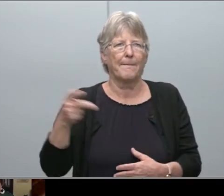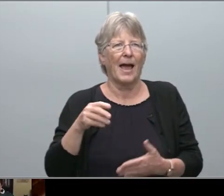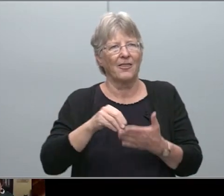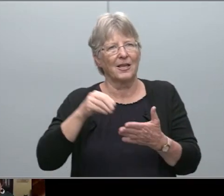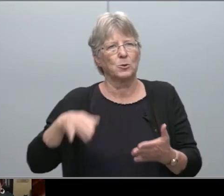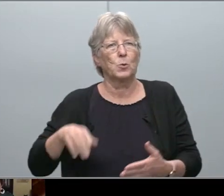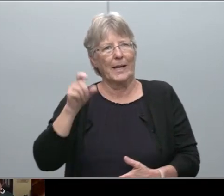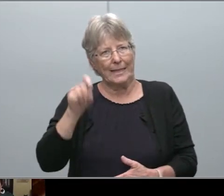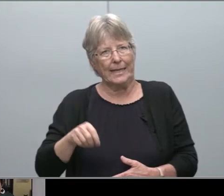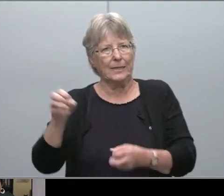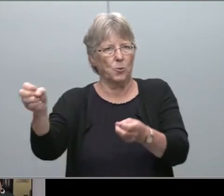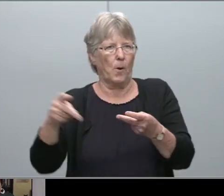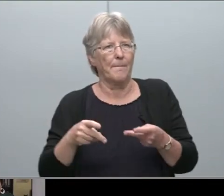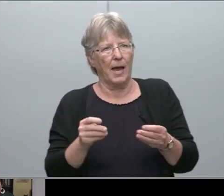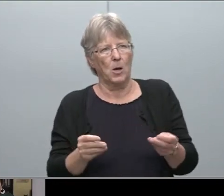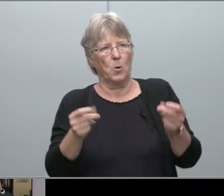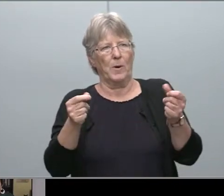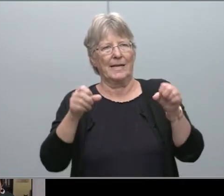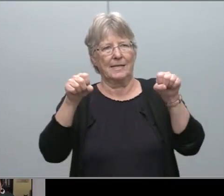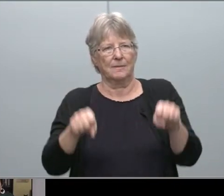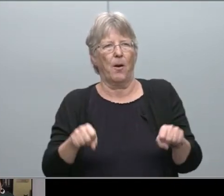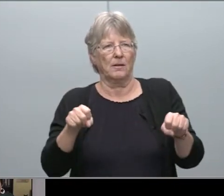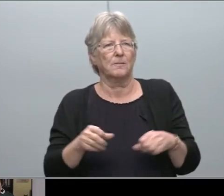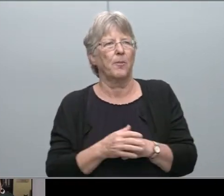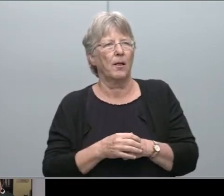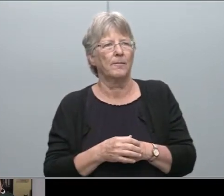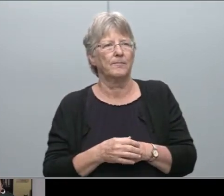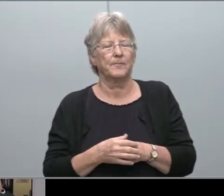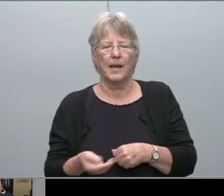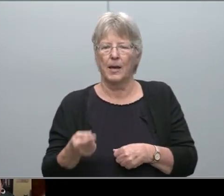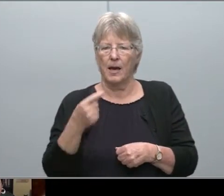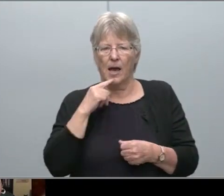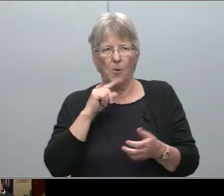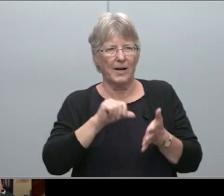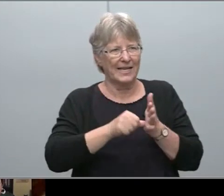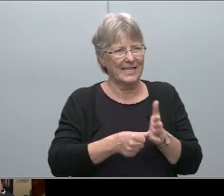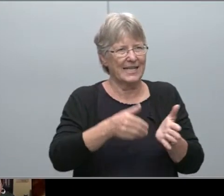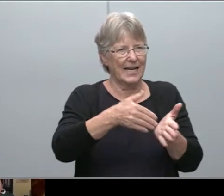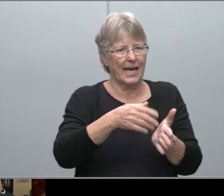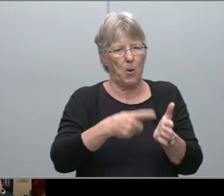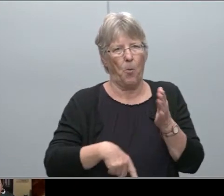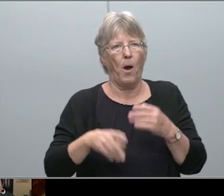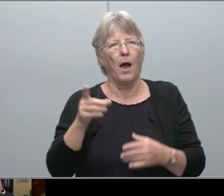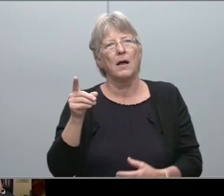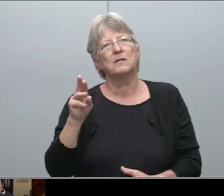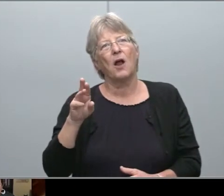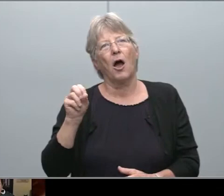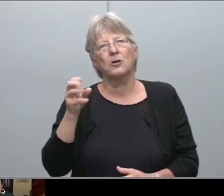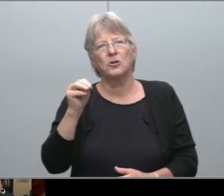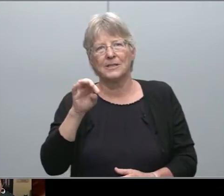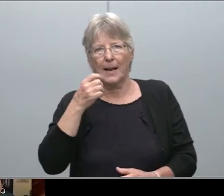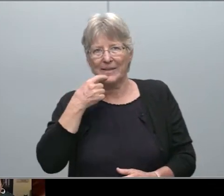So at this time, I'm gonna ask Mr. Itson, who's going to be moderating, to share a screen. And what we have for you is a slide deck.